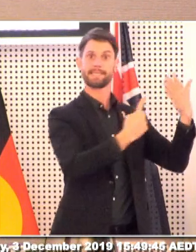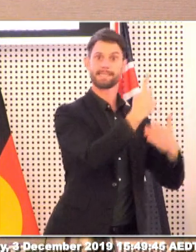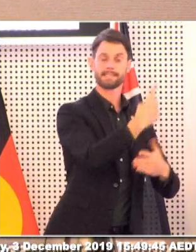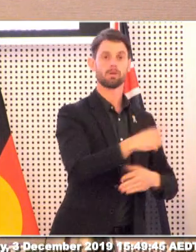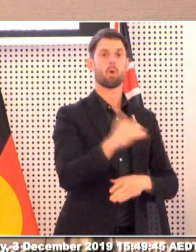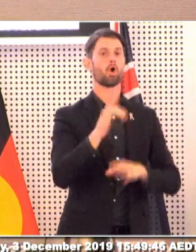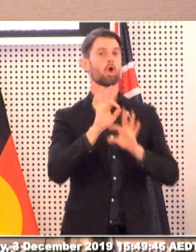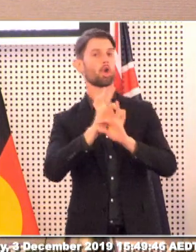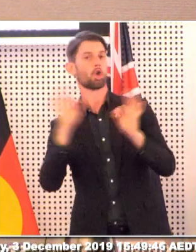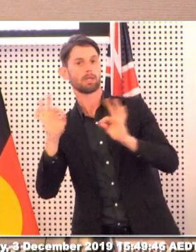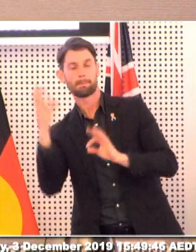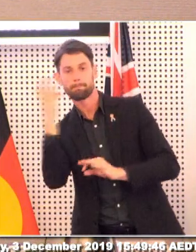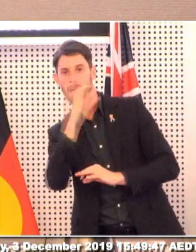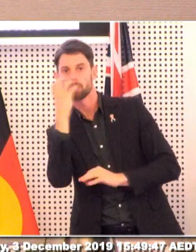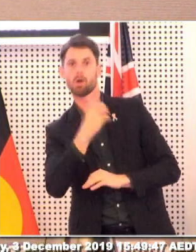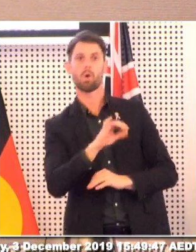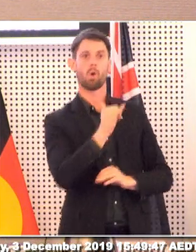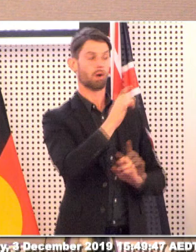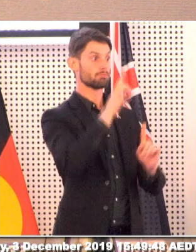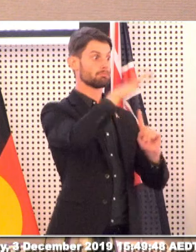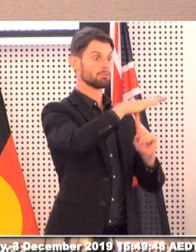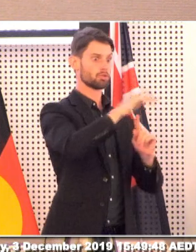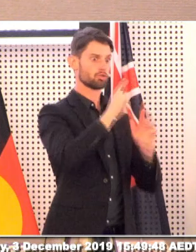incident is not well understood by the staff either.